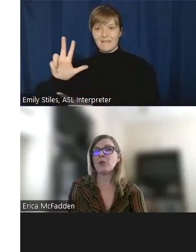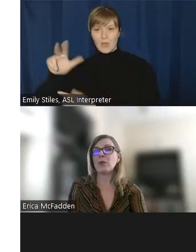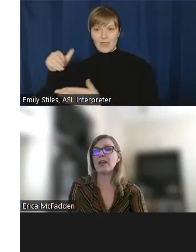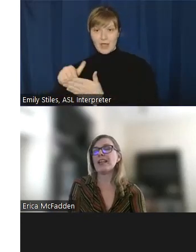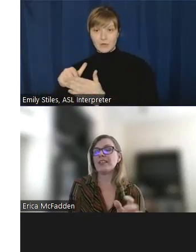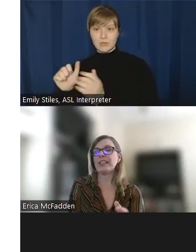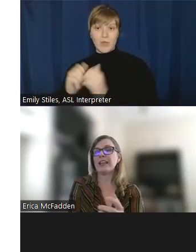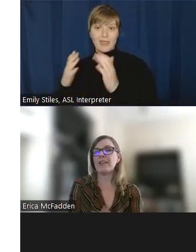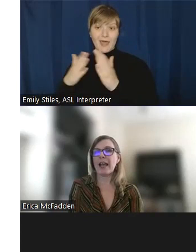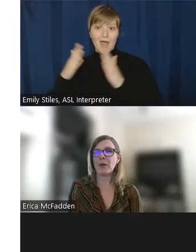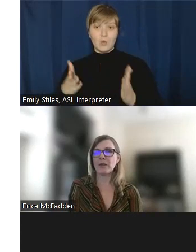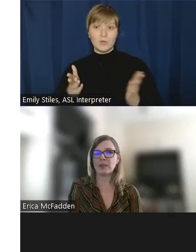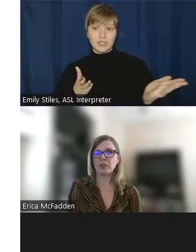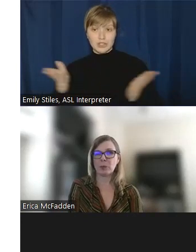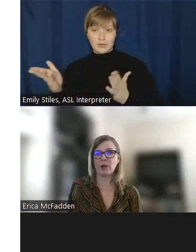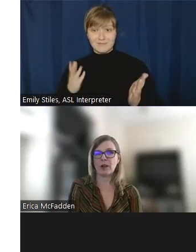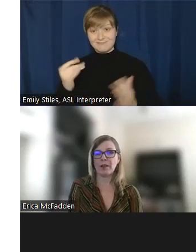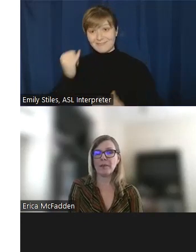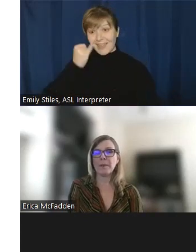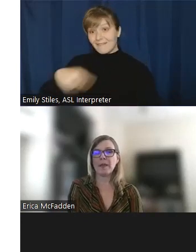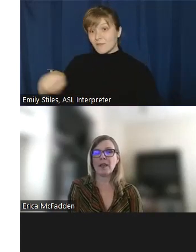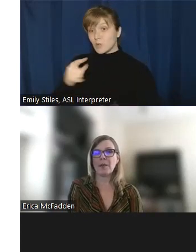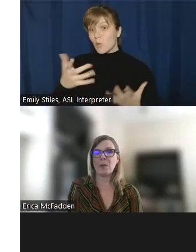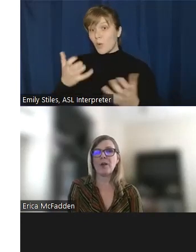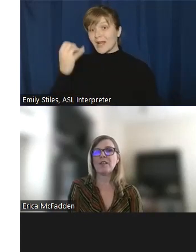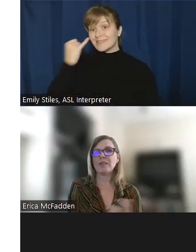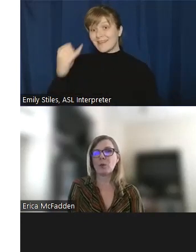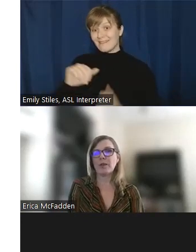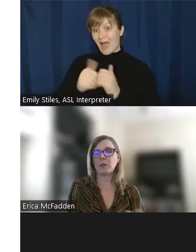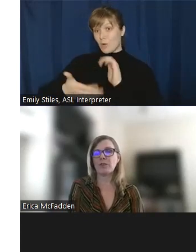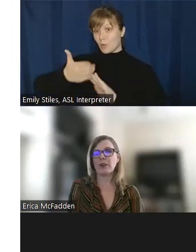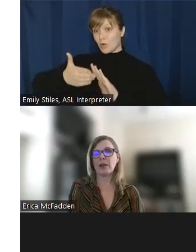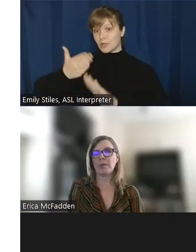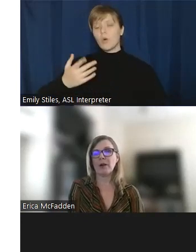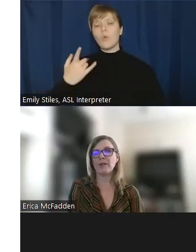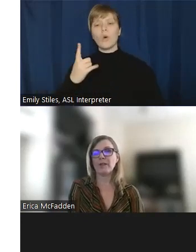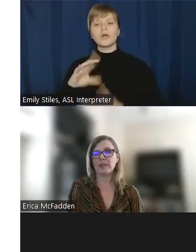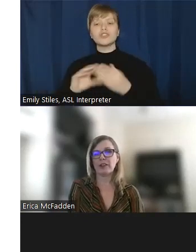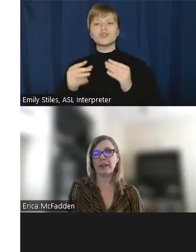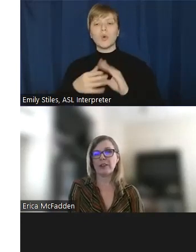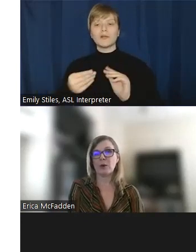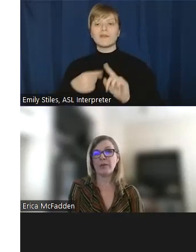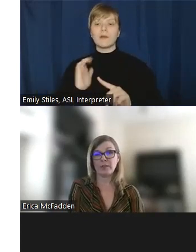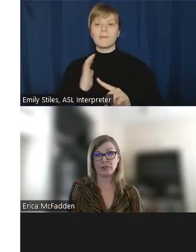If you want an idea of how centers work, one of the stories was from our center in Norfolk